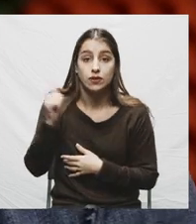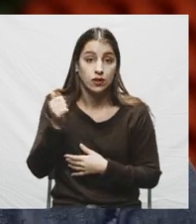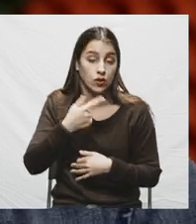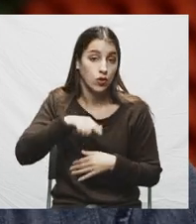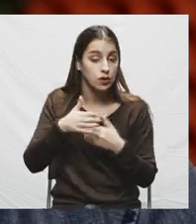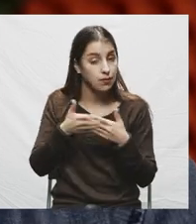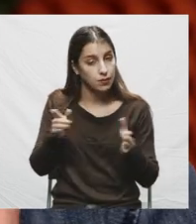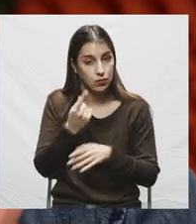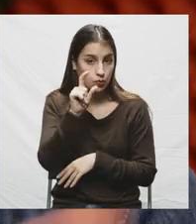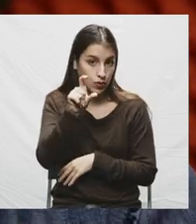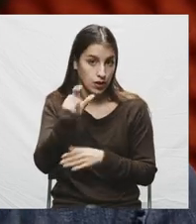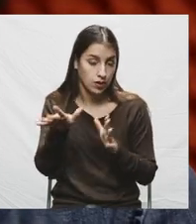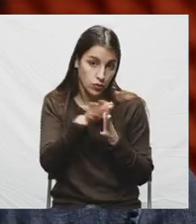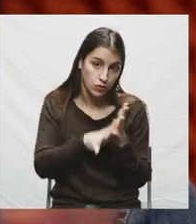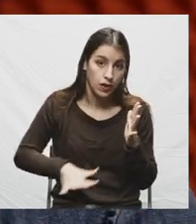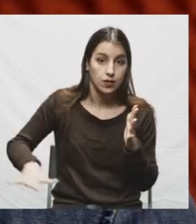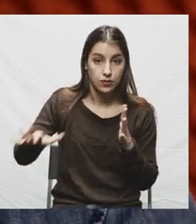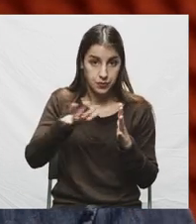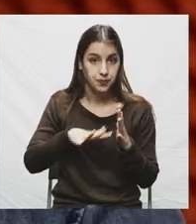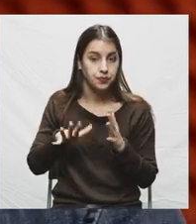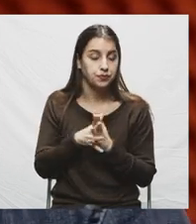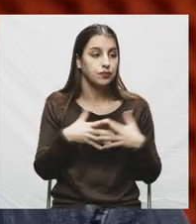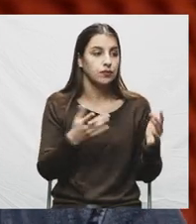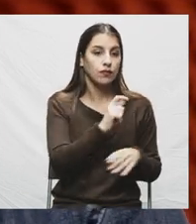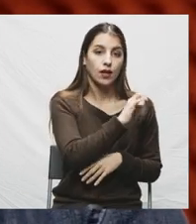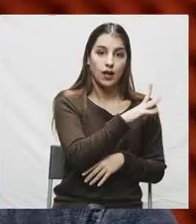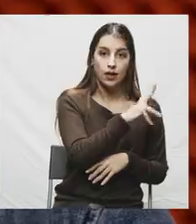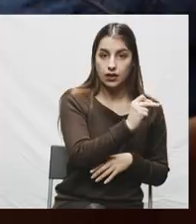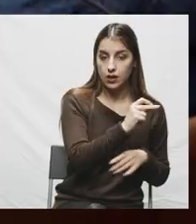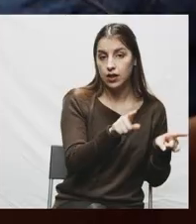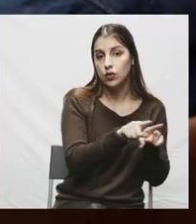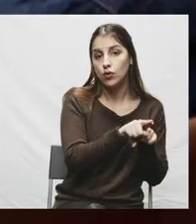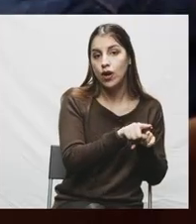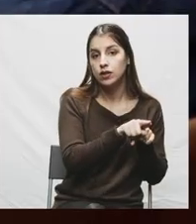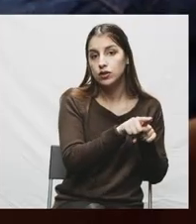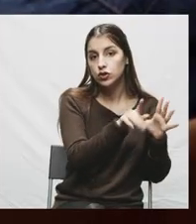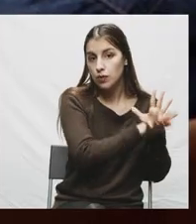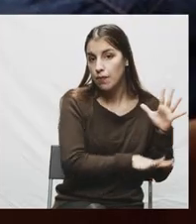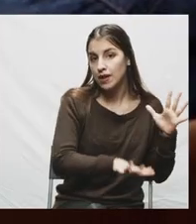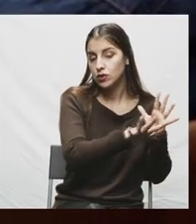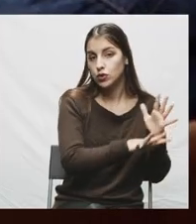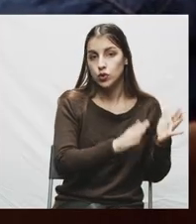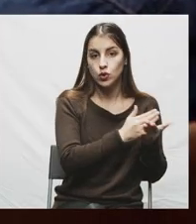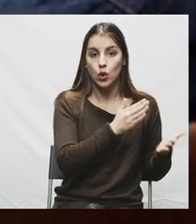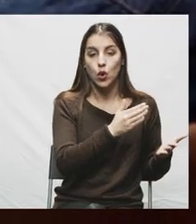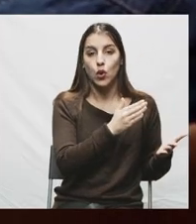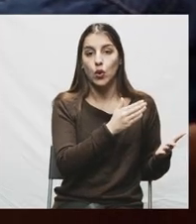So, yes we opened a bit the space, back then. — Yes. Thus, EIRA, became a space of bringing together